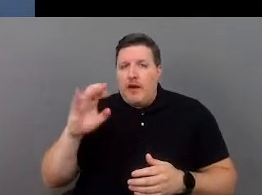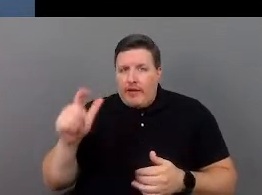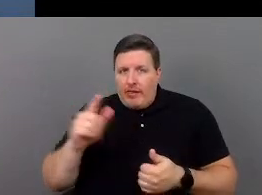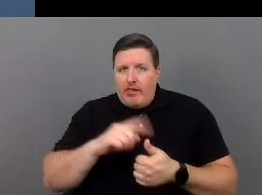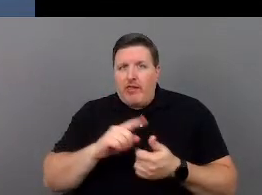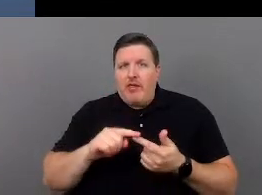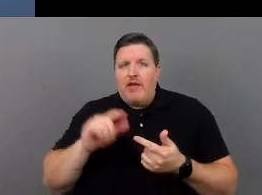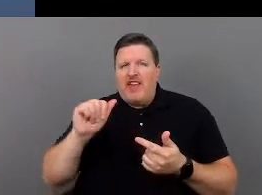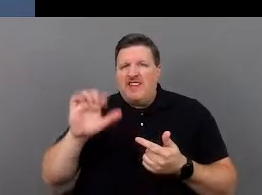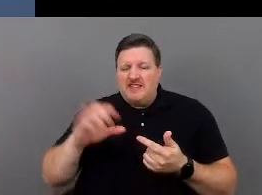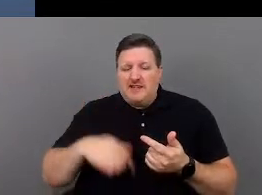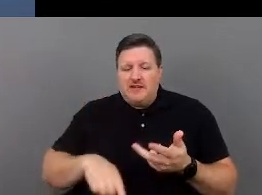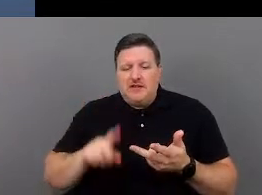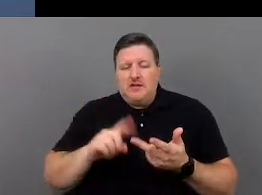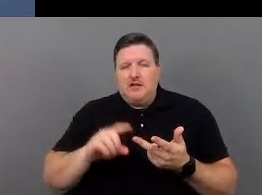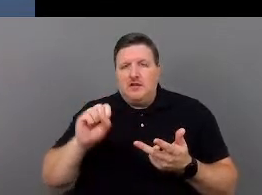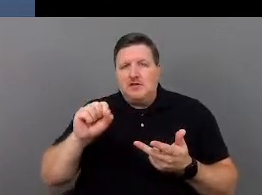MICHAEL, A.J., FARRAH, MIRANDA, REBECCA.